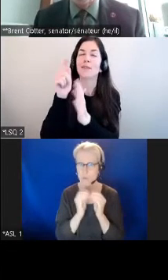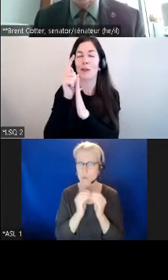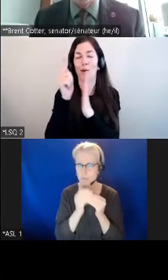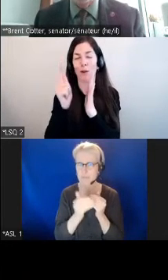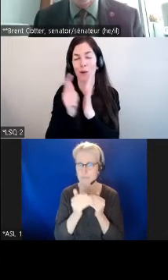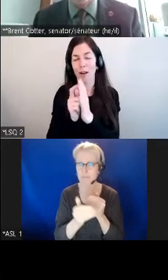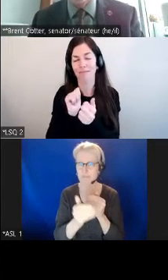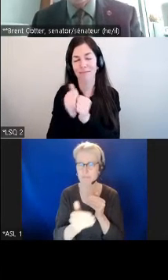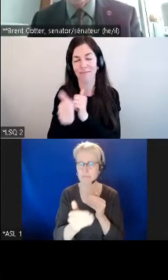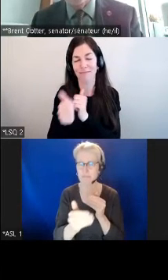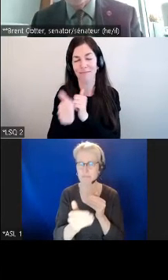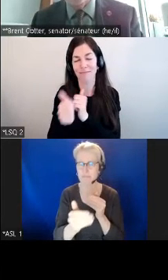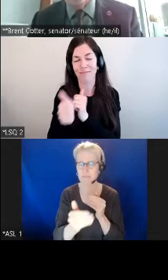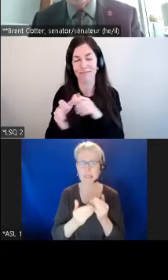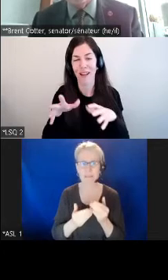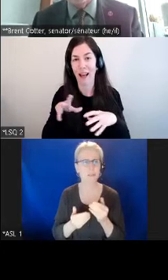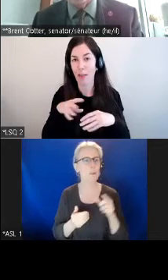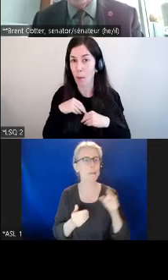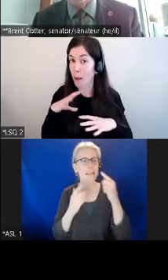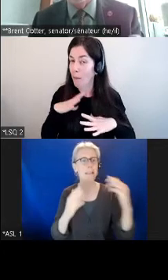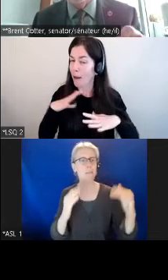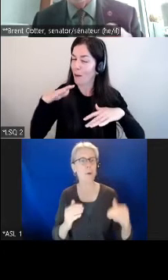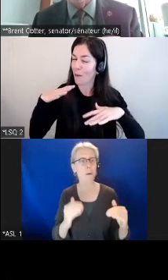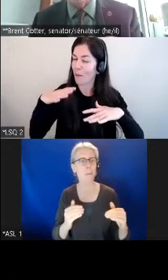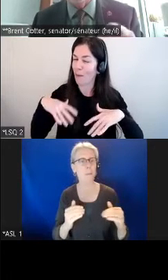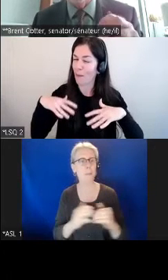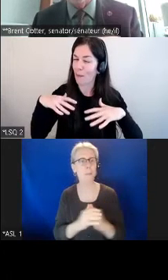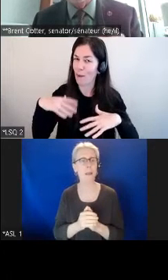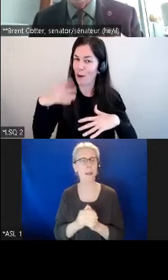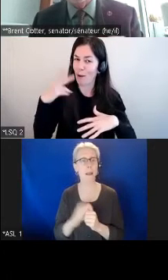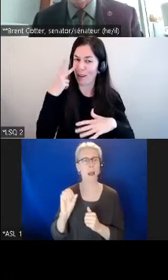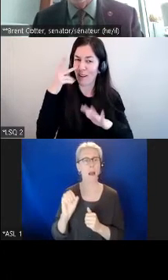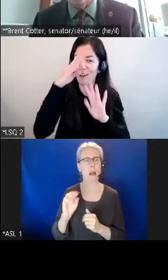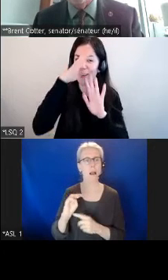THOUGH BECAUSE YOU CAN SEE AT THE BOTTOM OF THIS SLIDE, THERE'S SOMETHING CALLED COMING INTO FORCE.